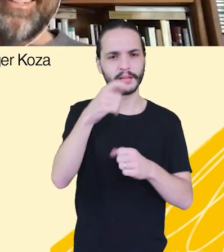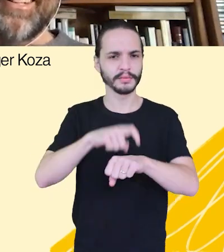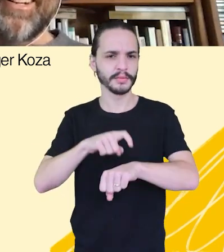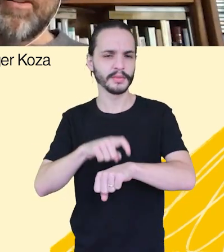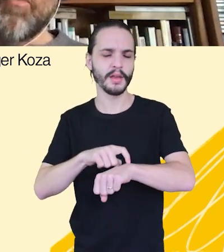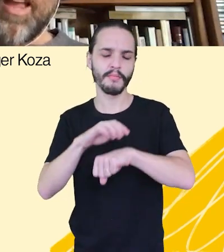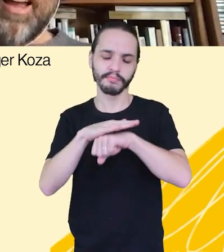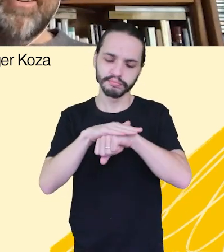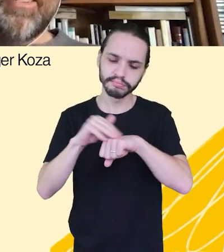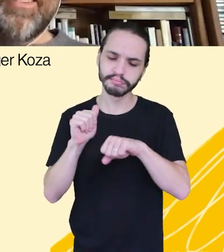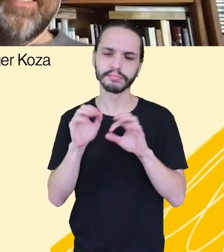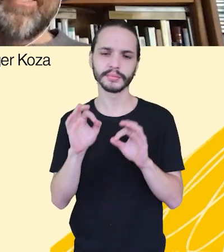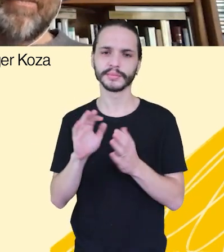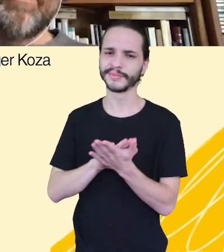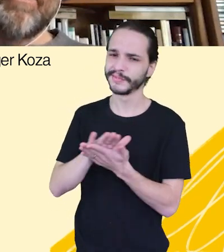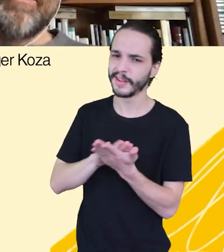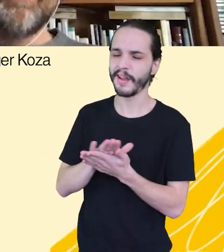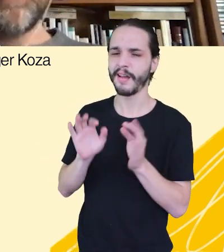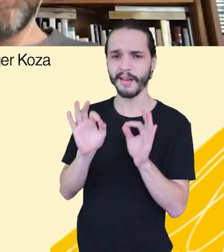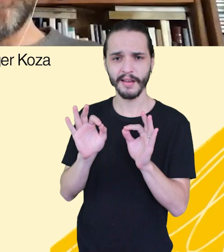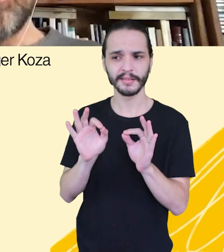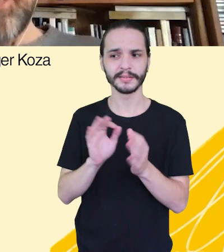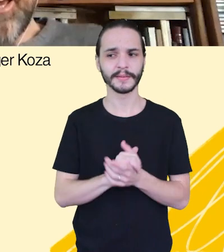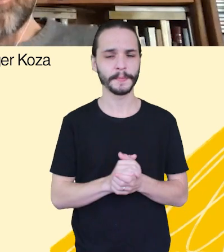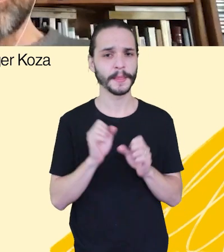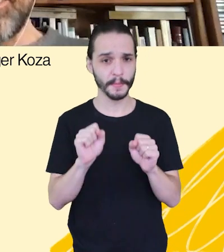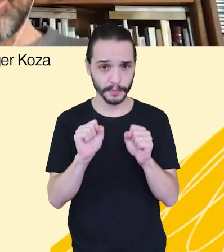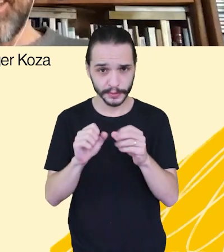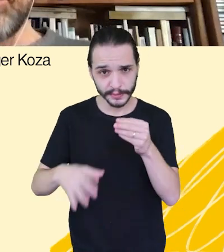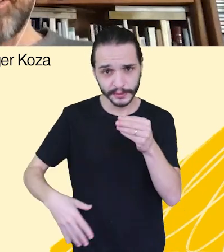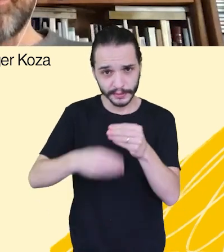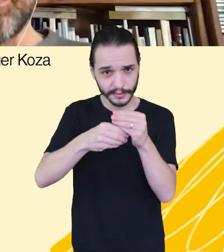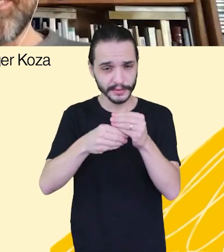You're very welcome. May I say or tell...? - Yes. Do tell.